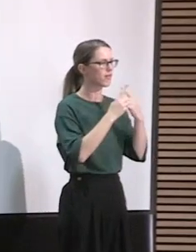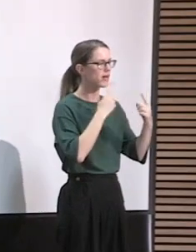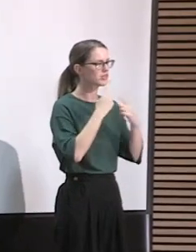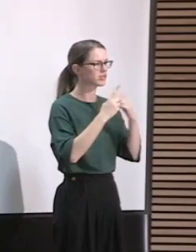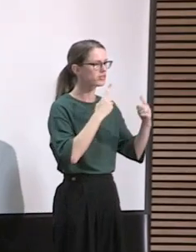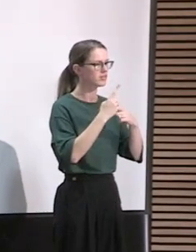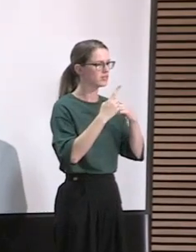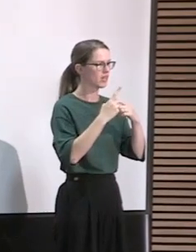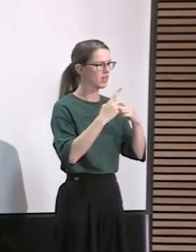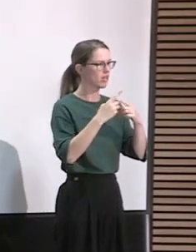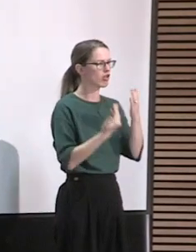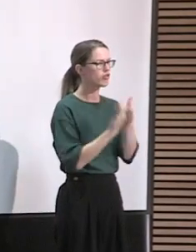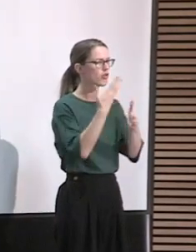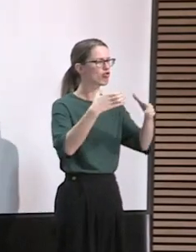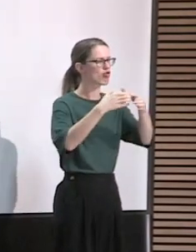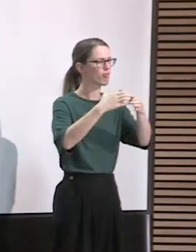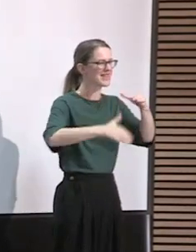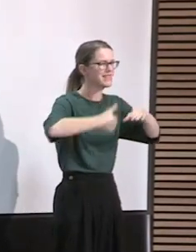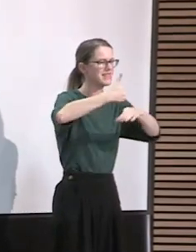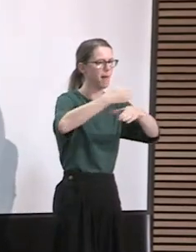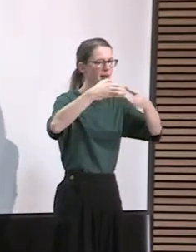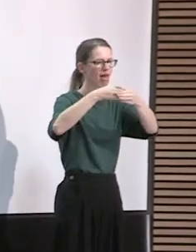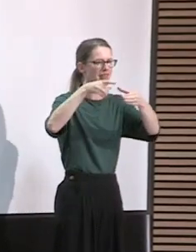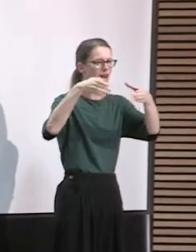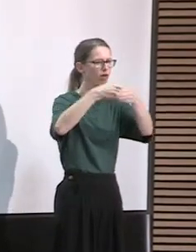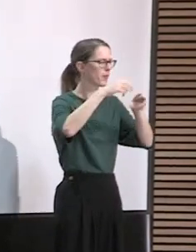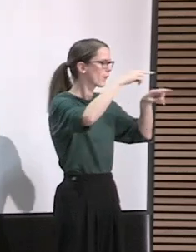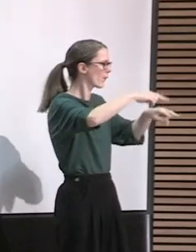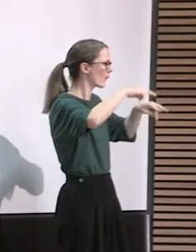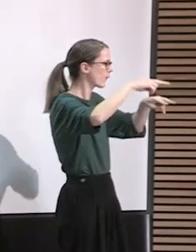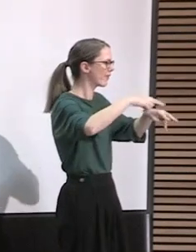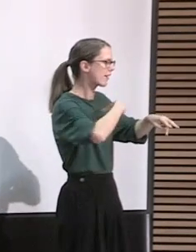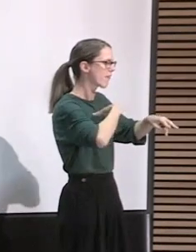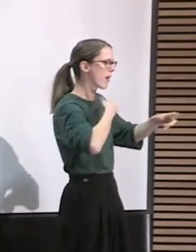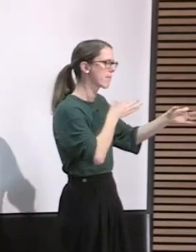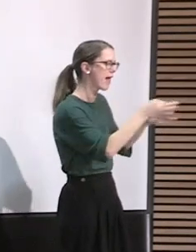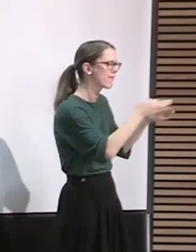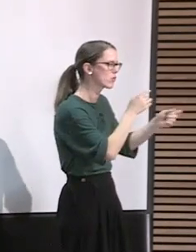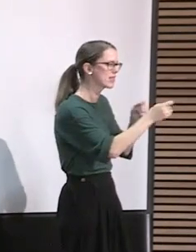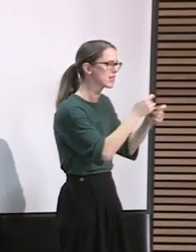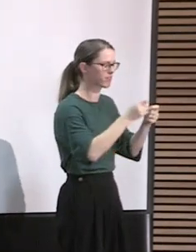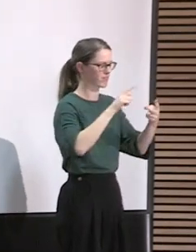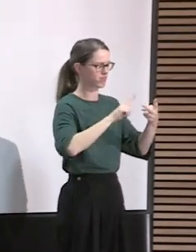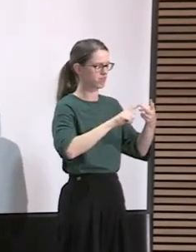Good afternoon, everybody. Today, I'll provide you a bit more information in terms of membership for the reference